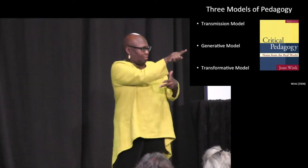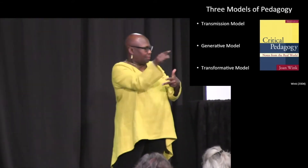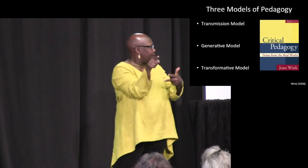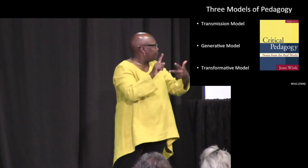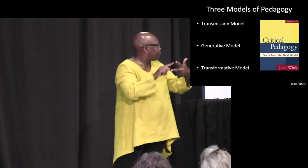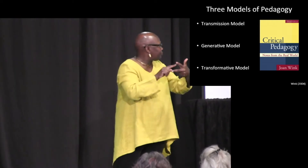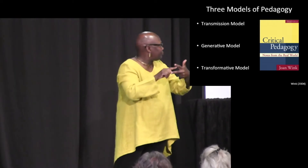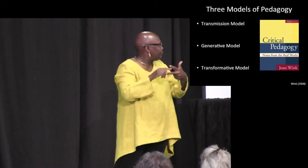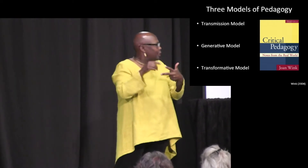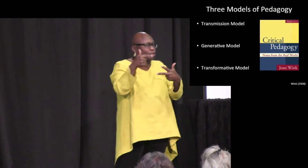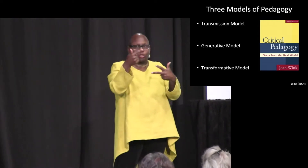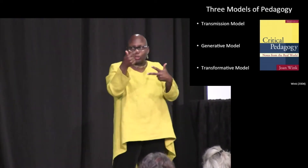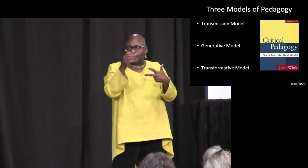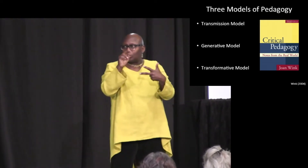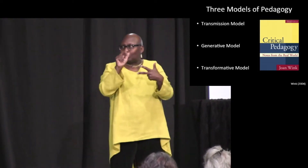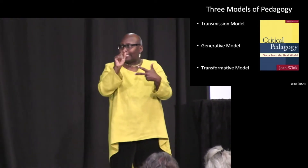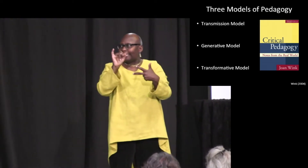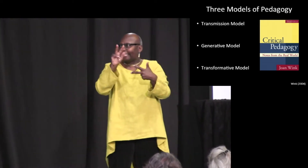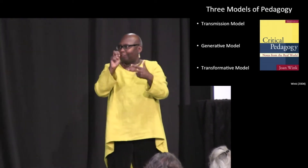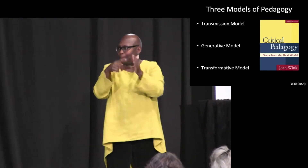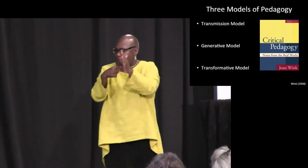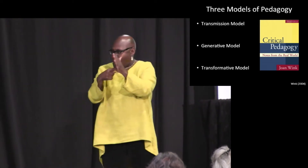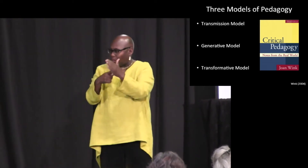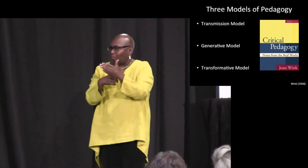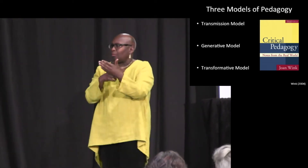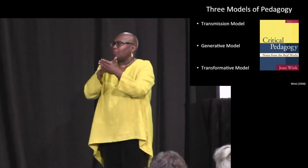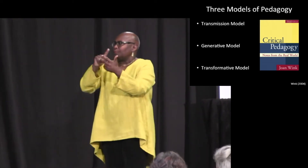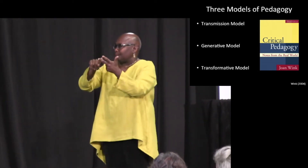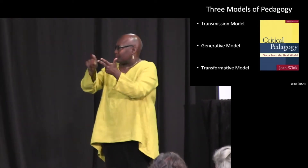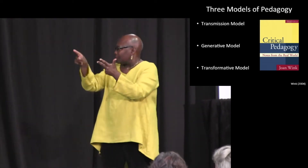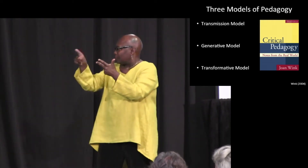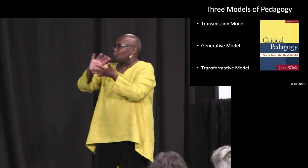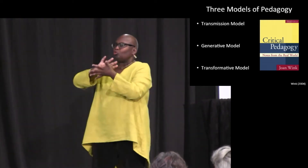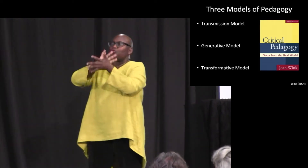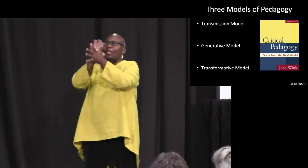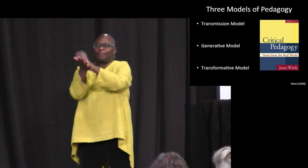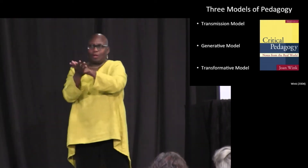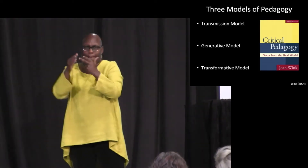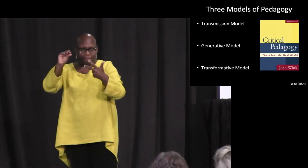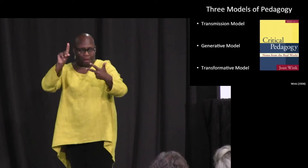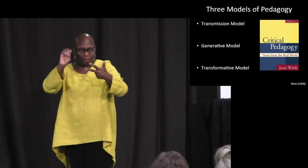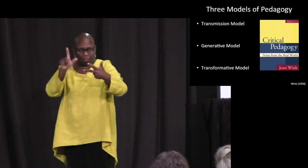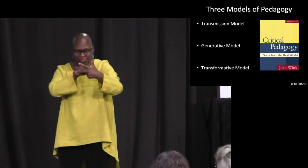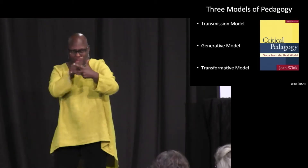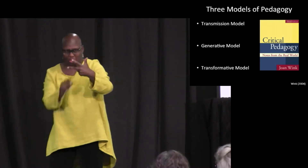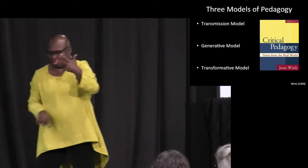Everybody in this system is working under one of these models.